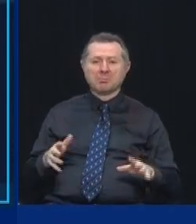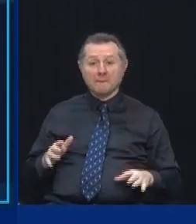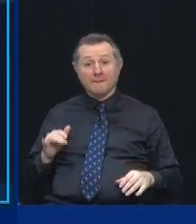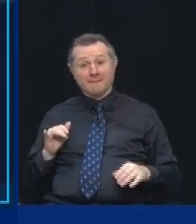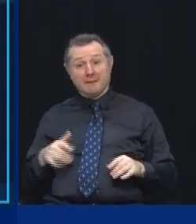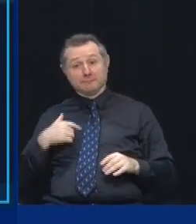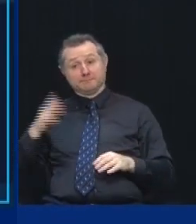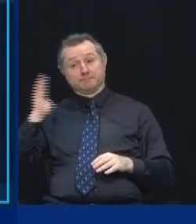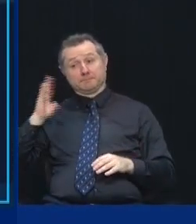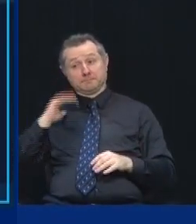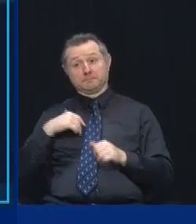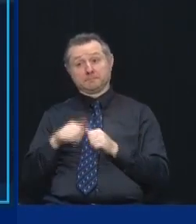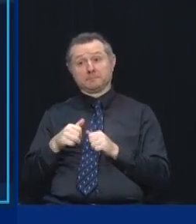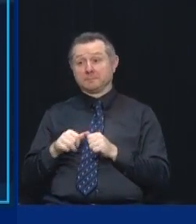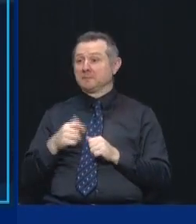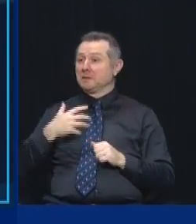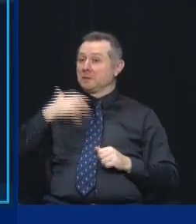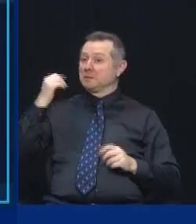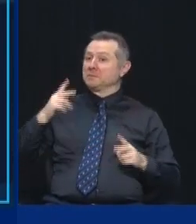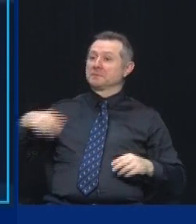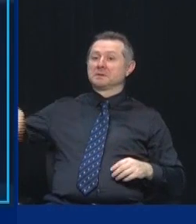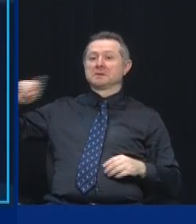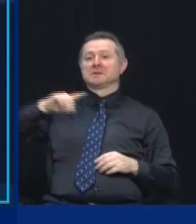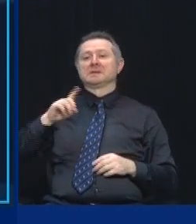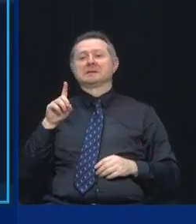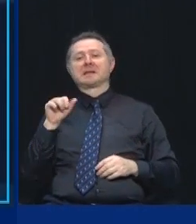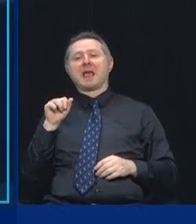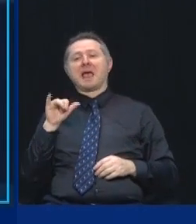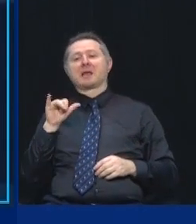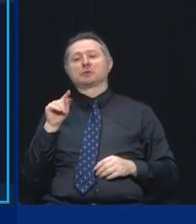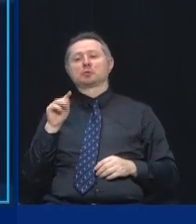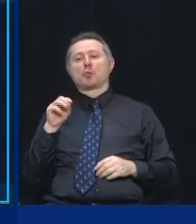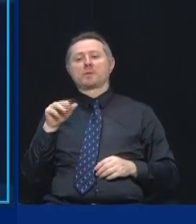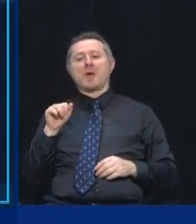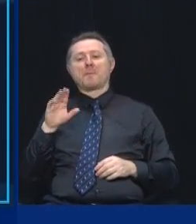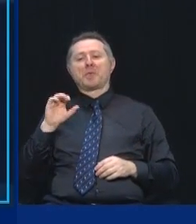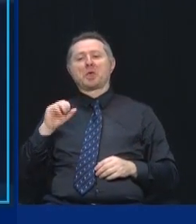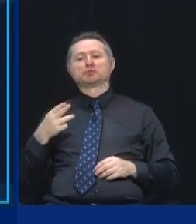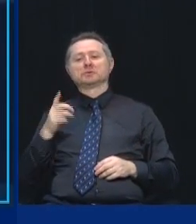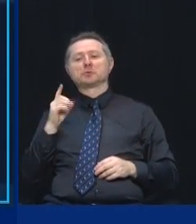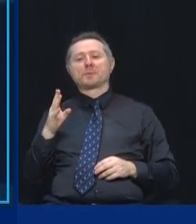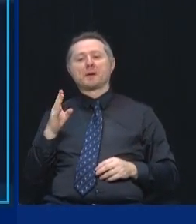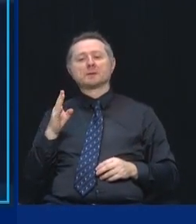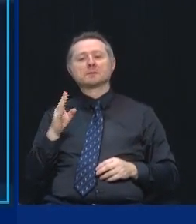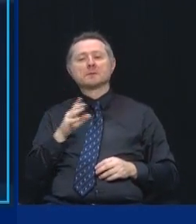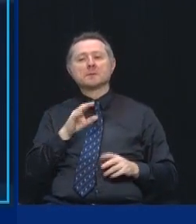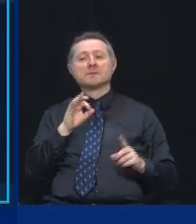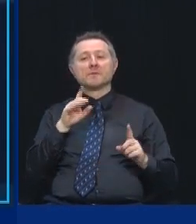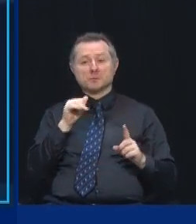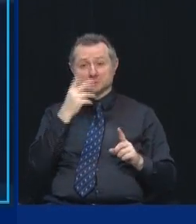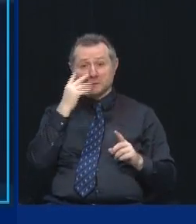I CAN GET IT. I'LL BE FINE, DON'T WORRY ABOUT ME. I REMEMBER, EARLY ON, THERE WERE